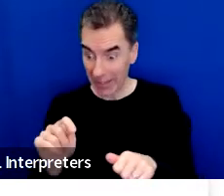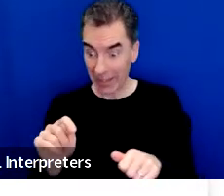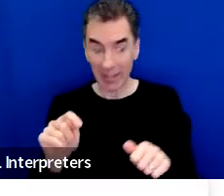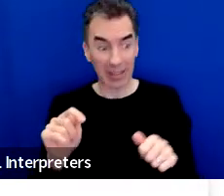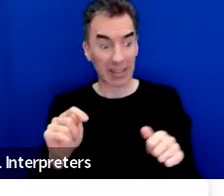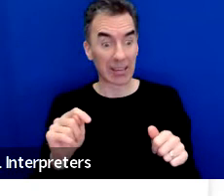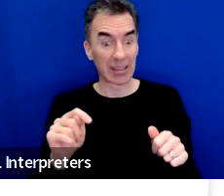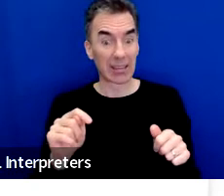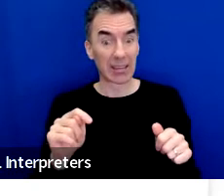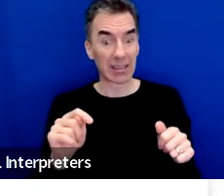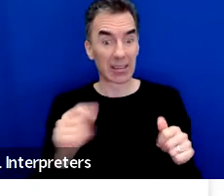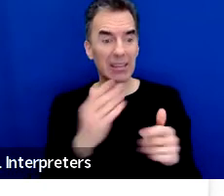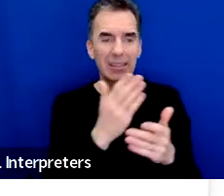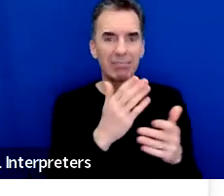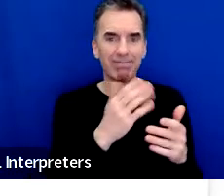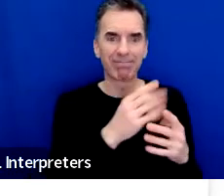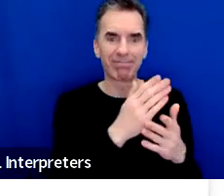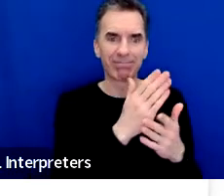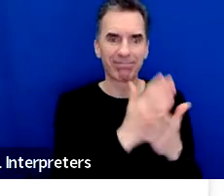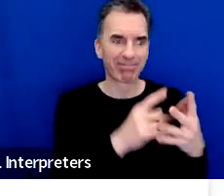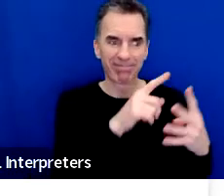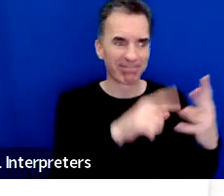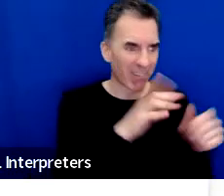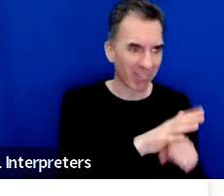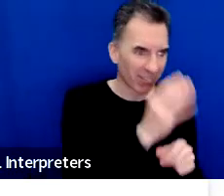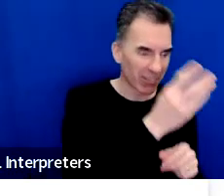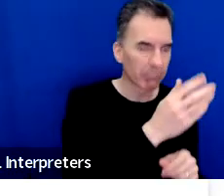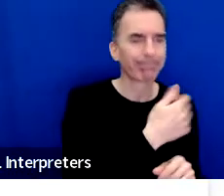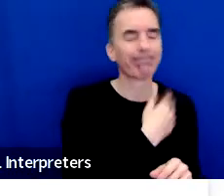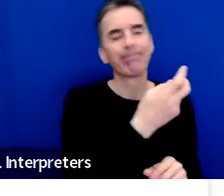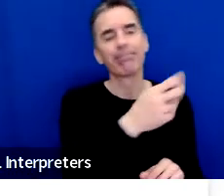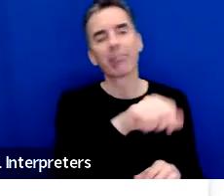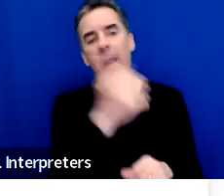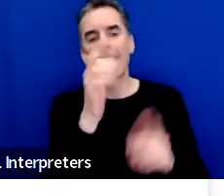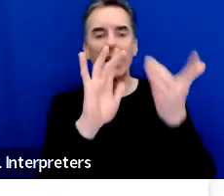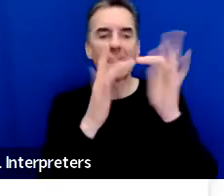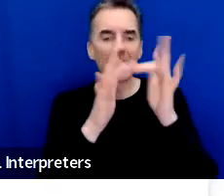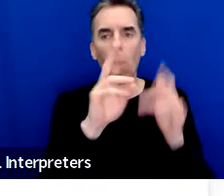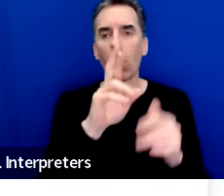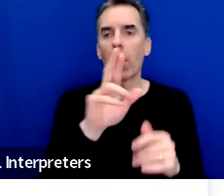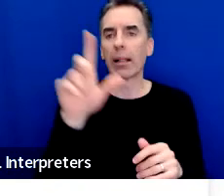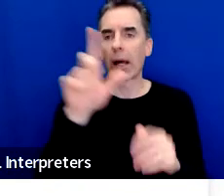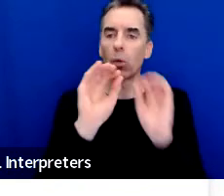on free resources from online resources, from library organizations and things like that.